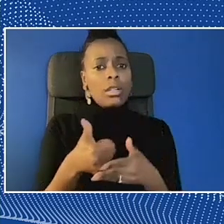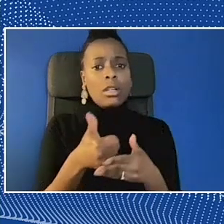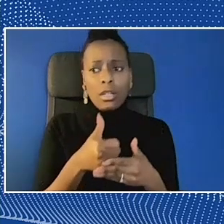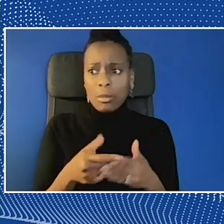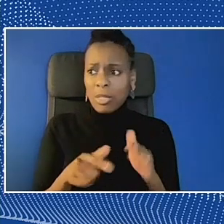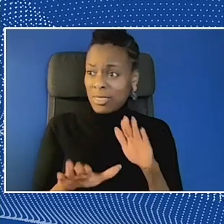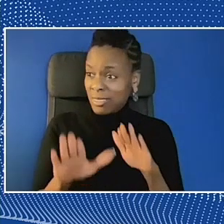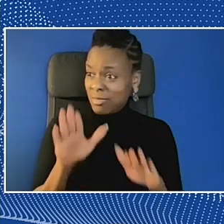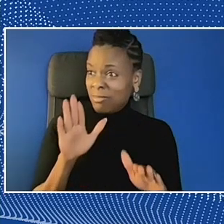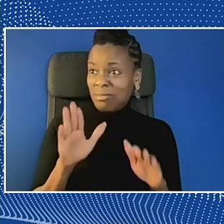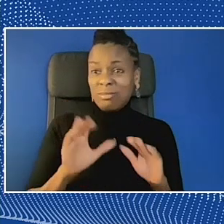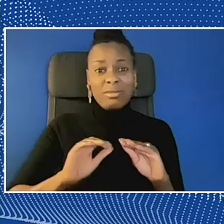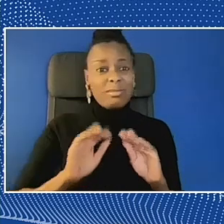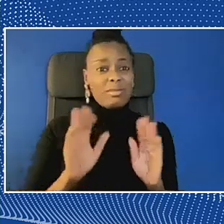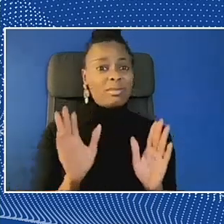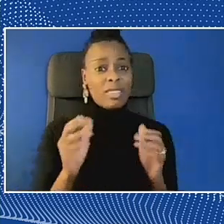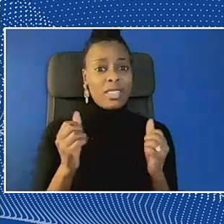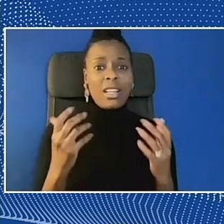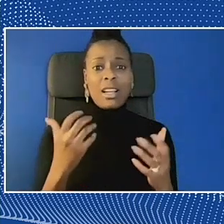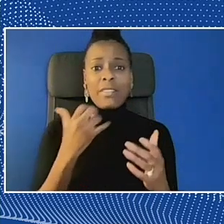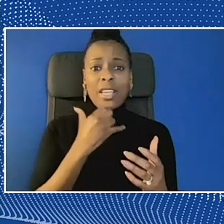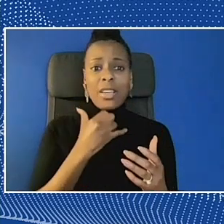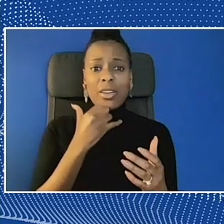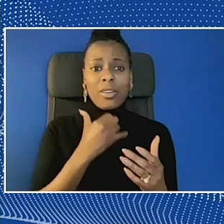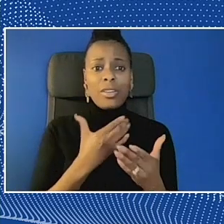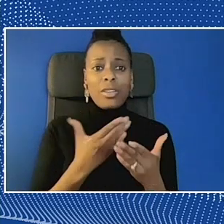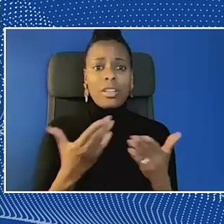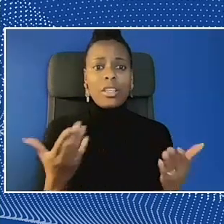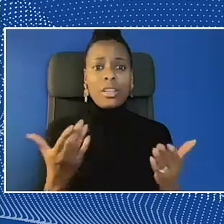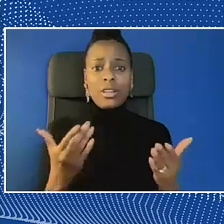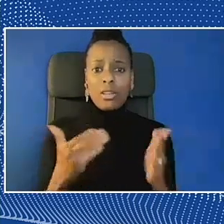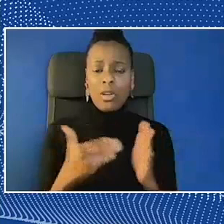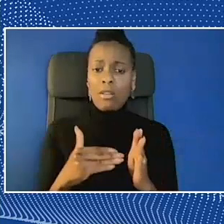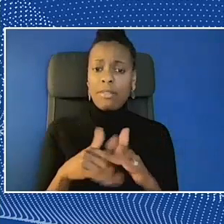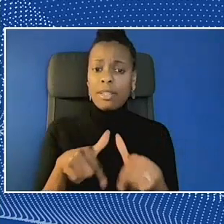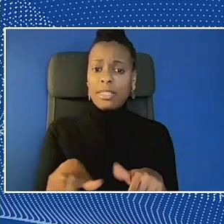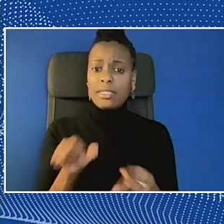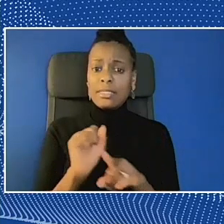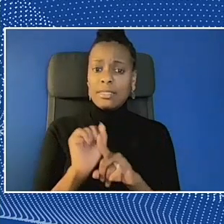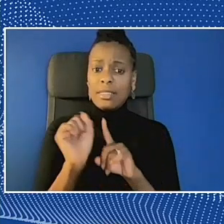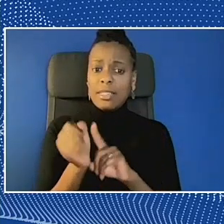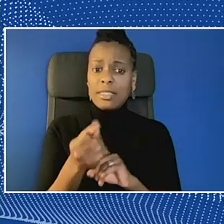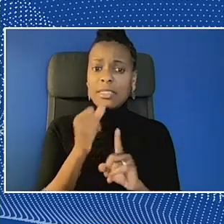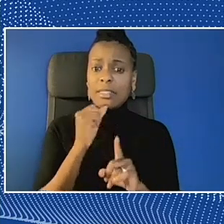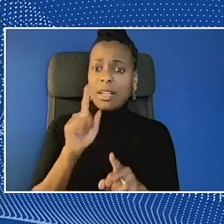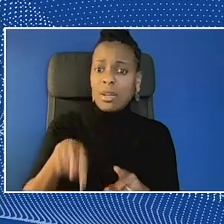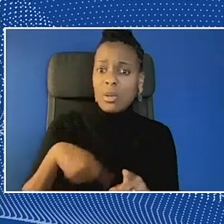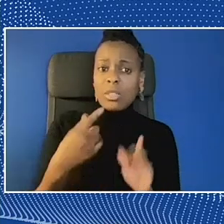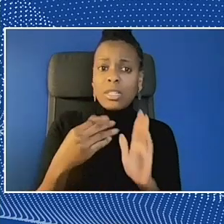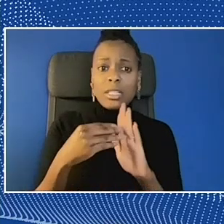there. And it is what's often in these cases, more than just a student loan in general, like someone borrows a small loan